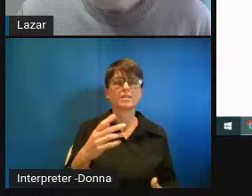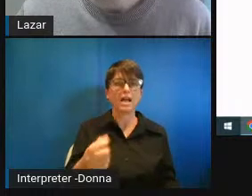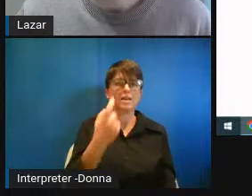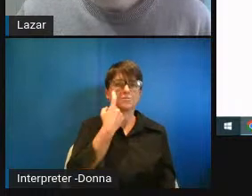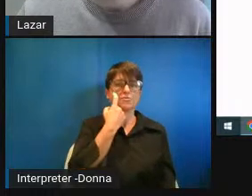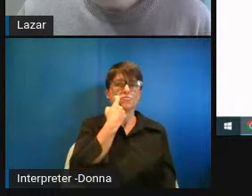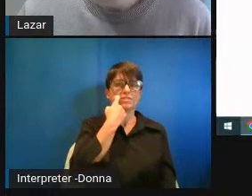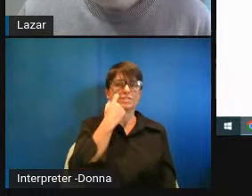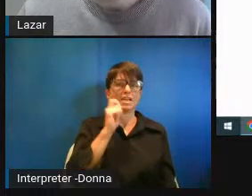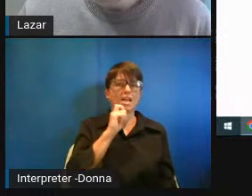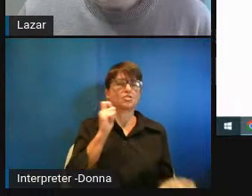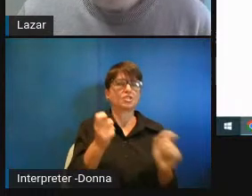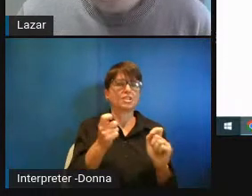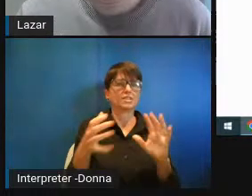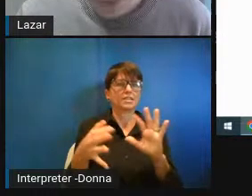maybe go out and come in again?